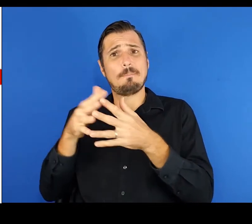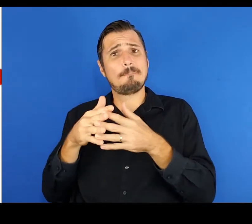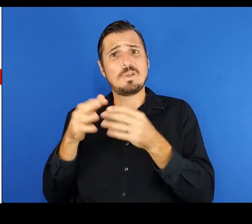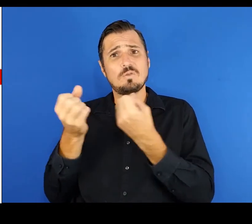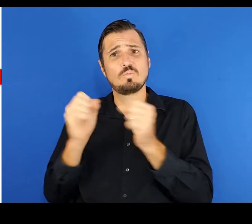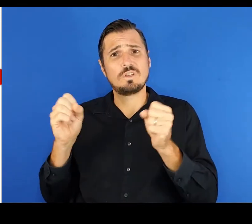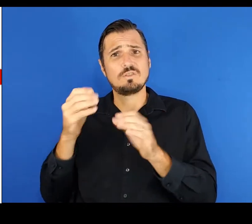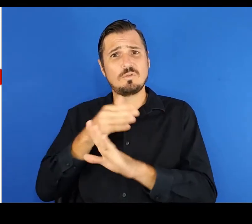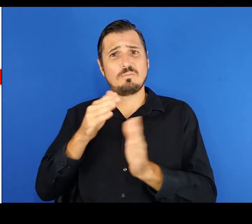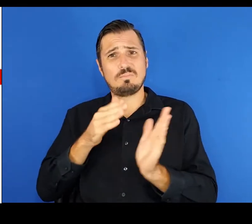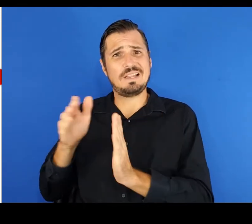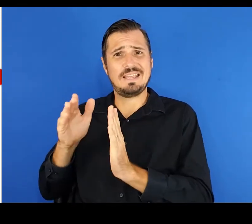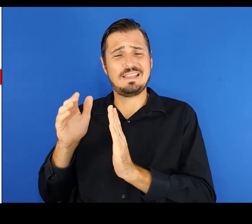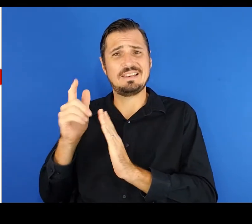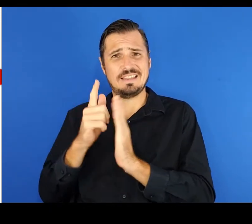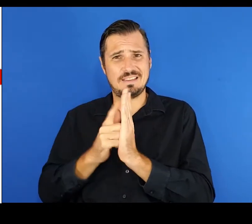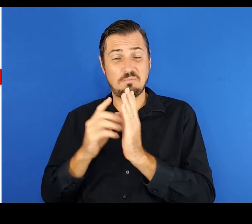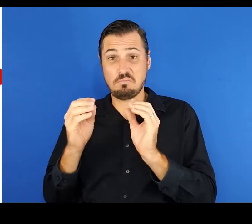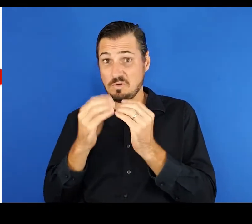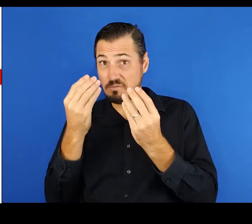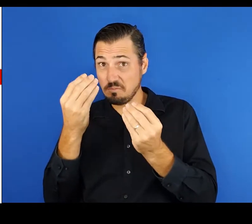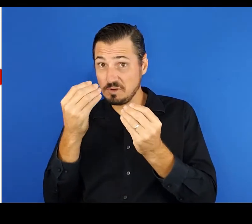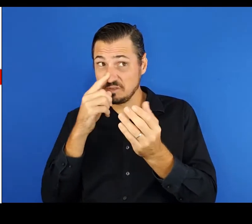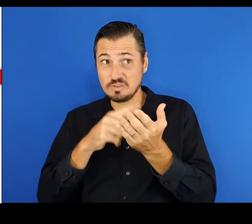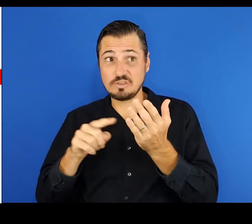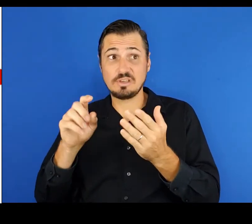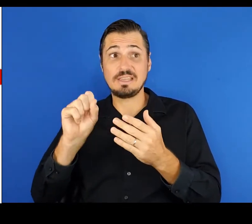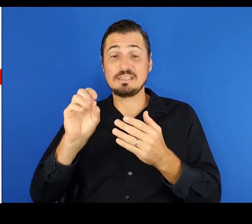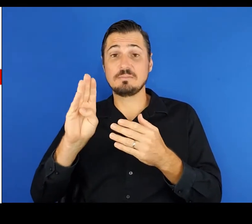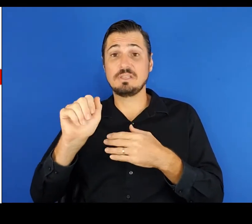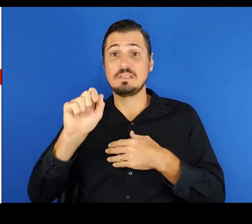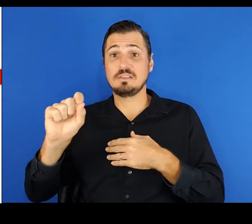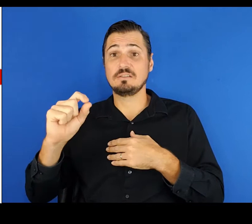To learn more visit sba.gov/restaurants